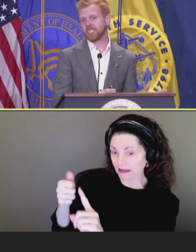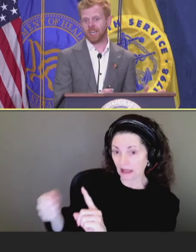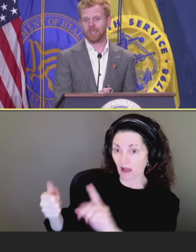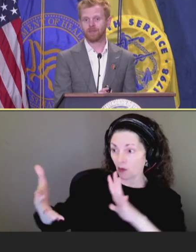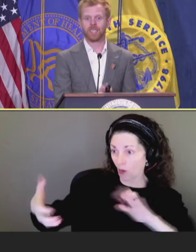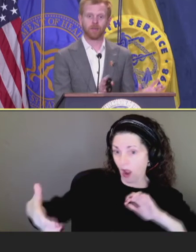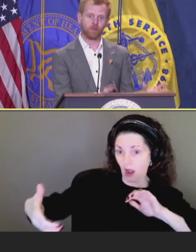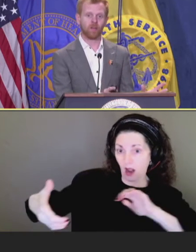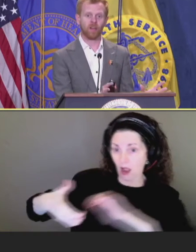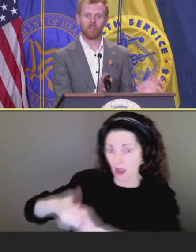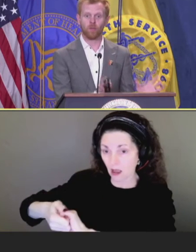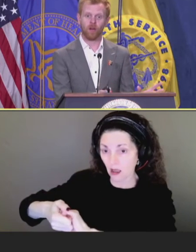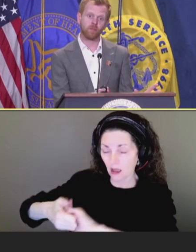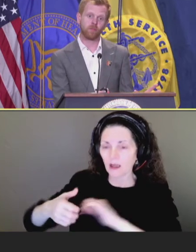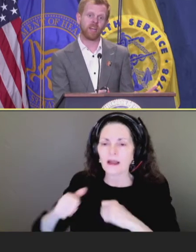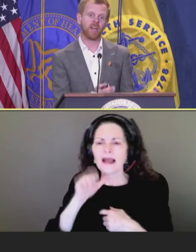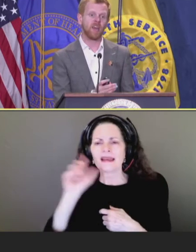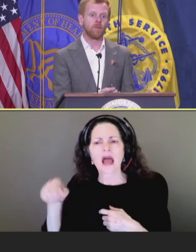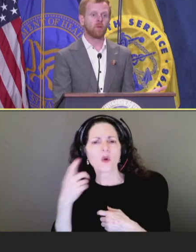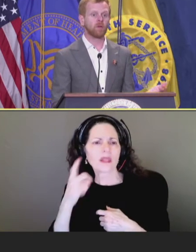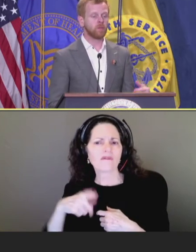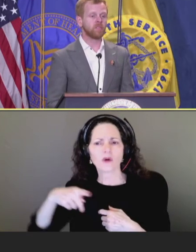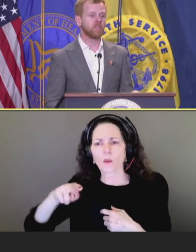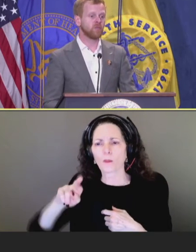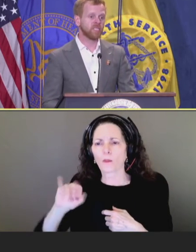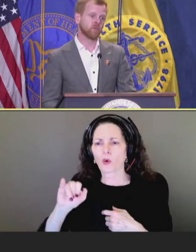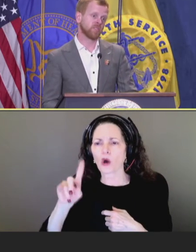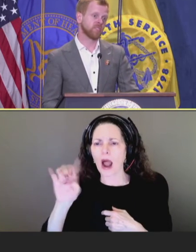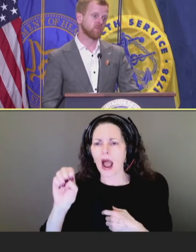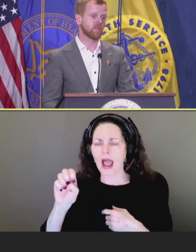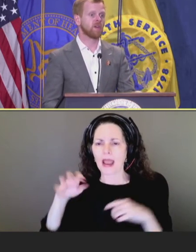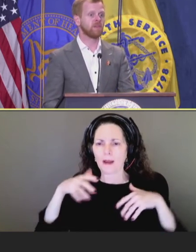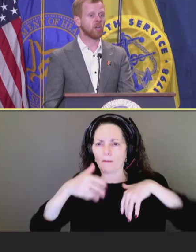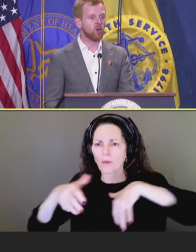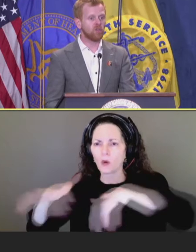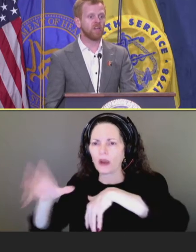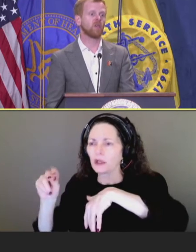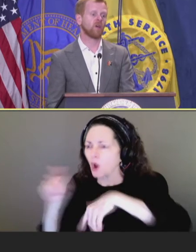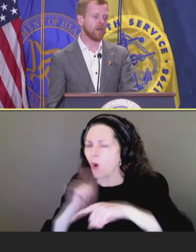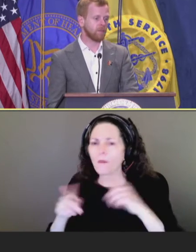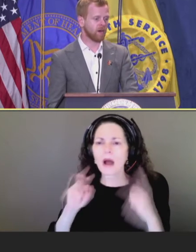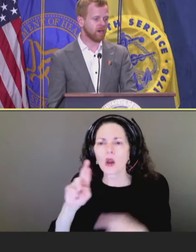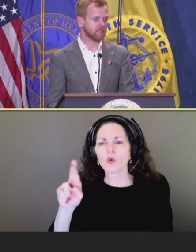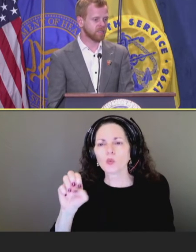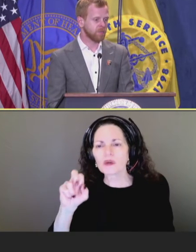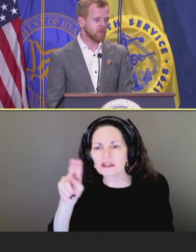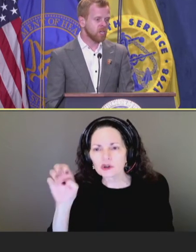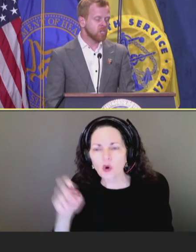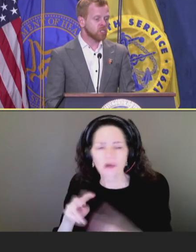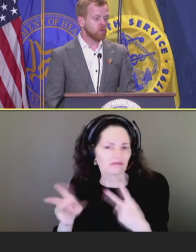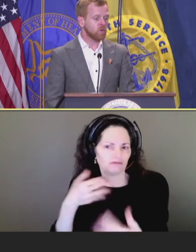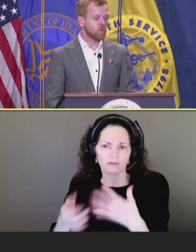times, like the Pride Parade, but when people need resources, whether that be COVID or mpox. So,